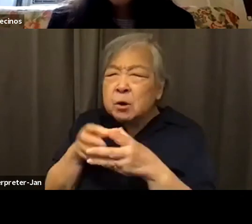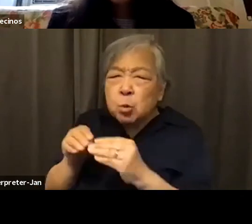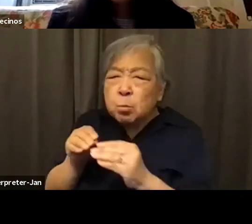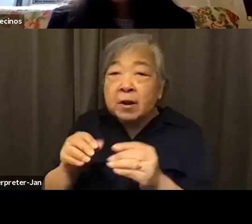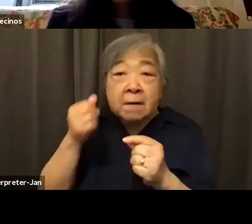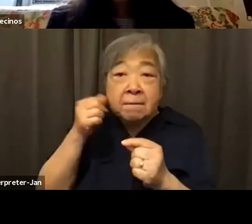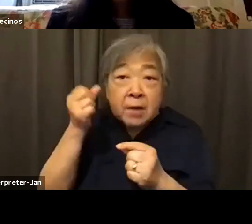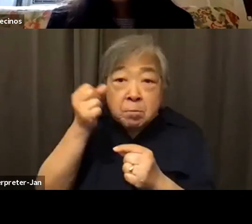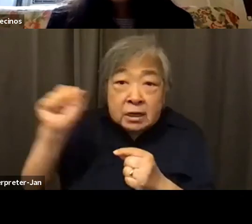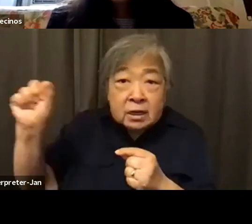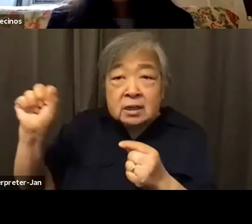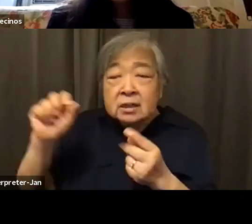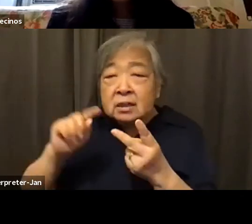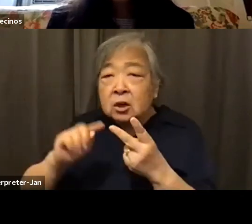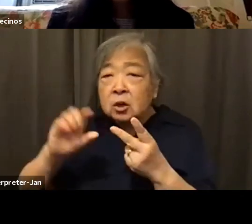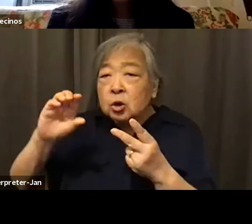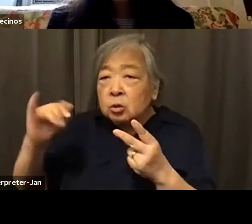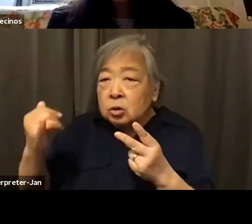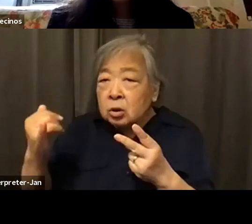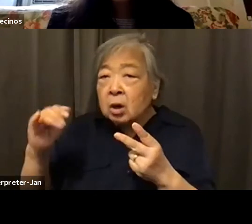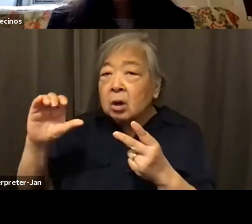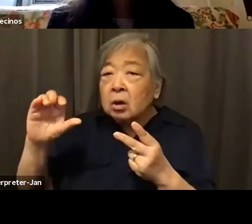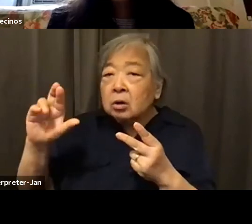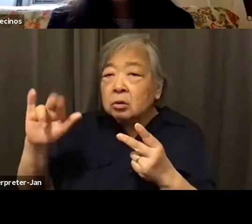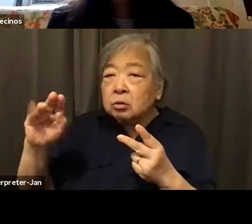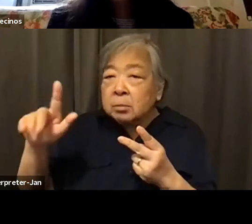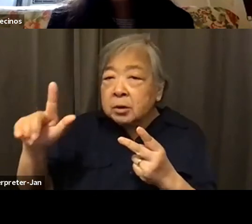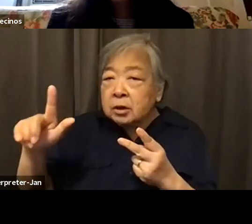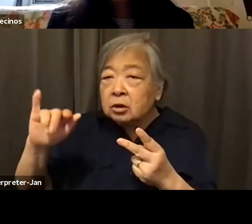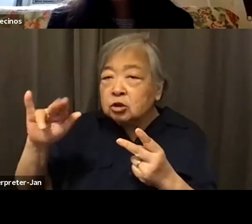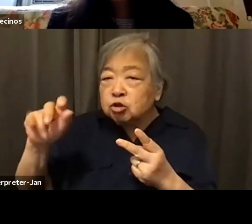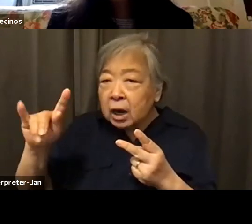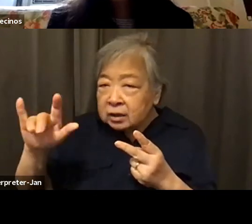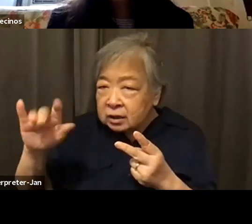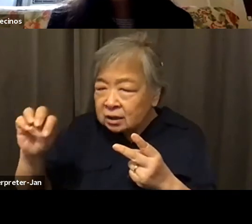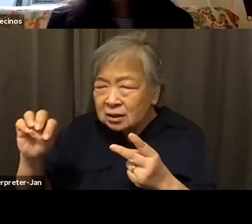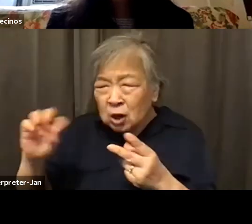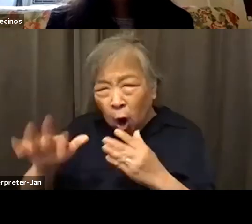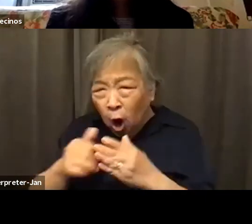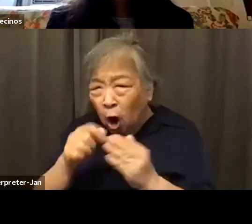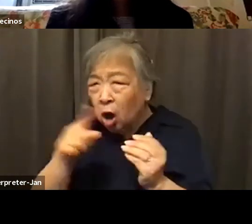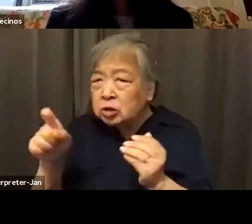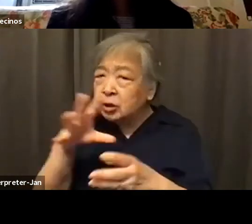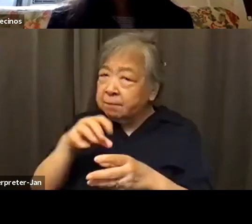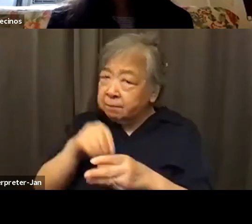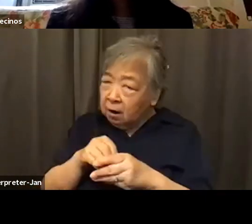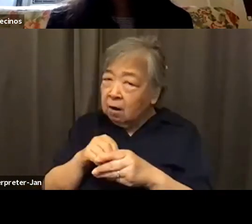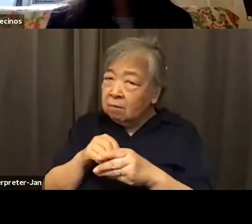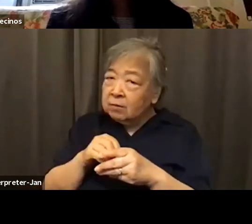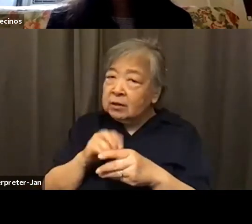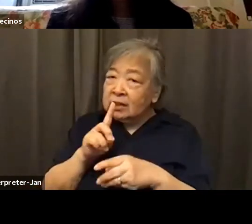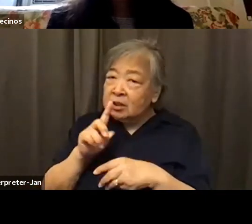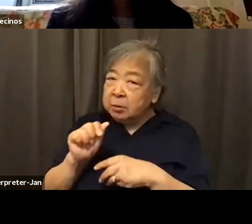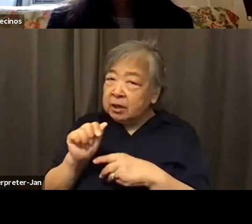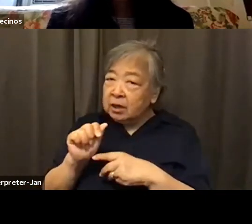to criminal justice, I think it's so important to ensure that the disability and the topics